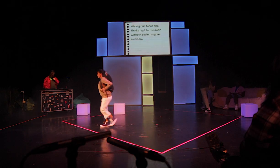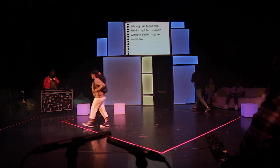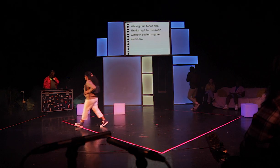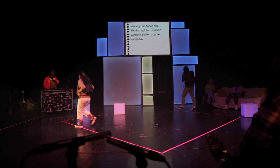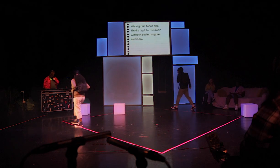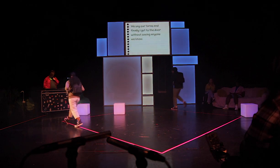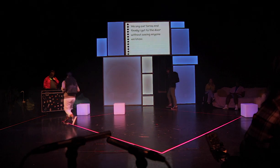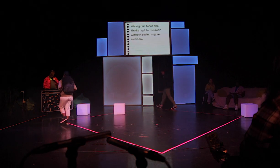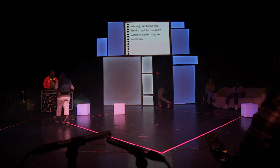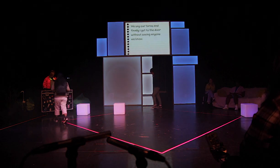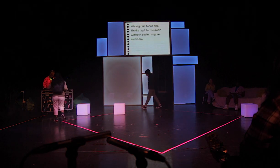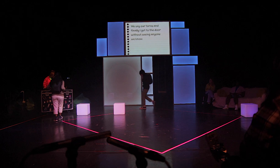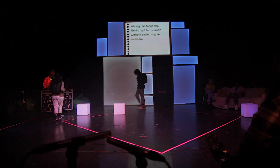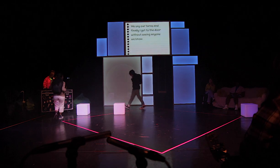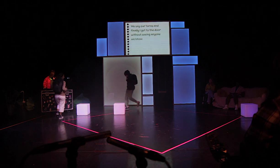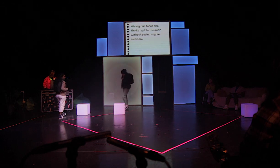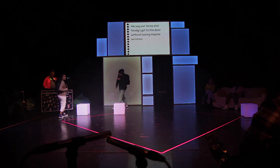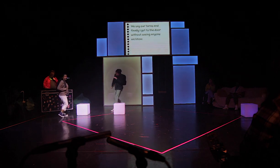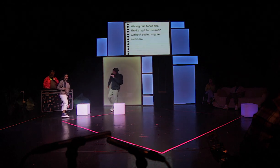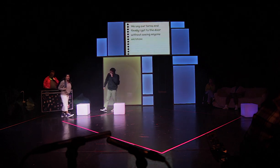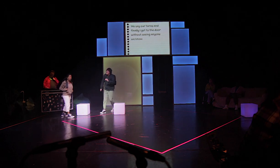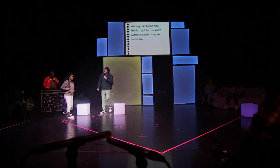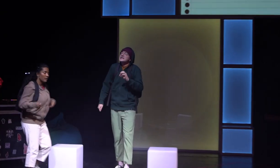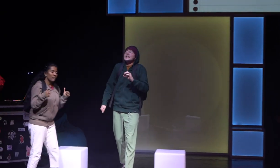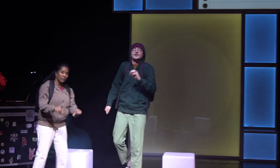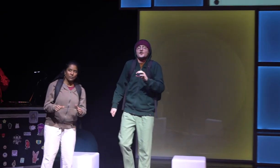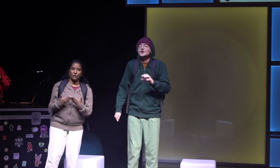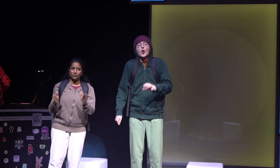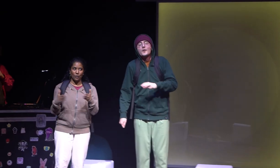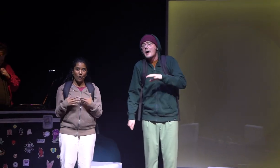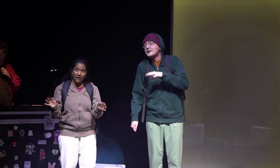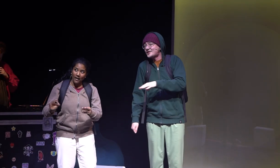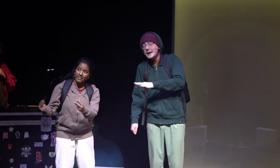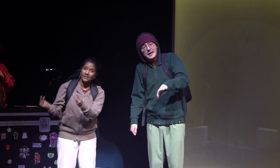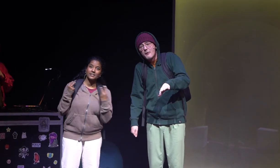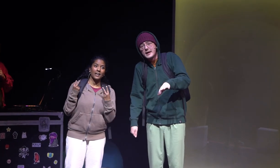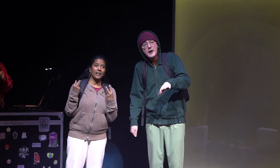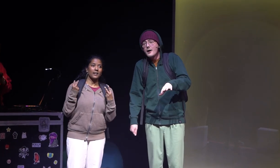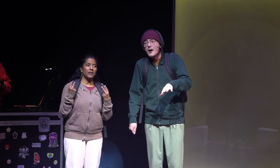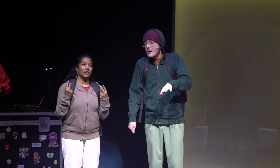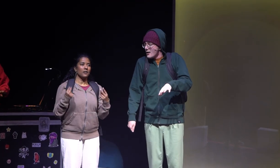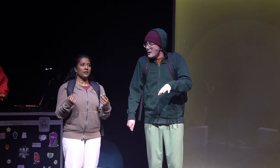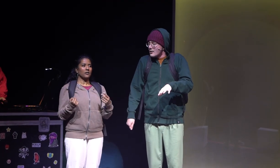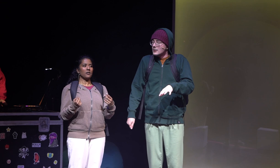and I finally get to the front door without being seen by anyone we know.